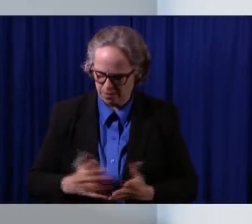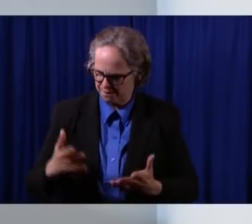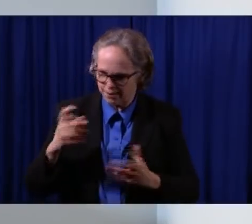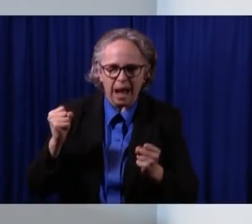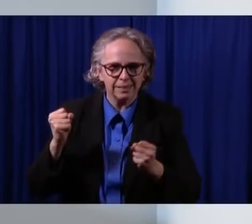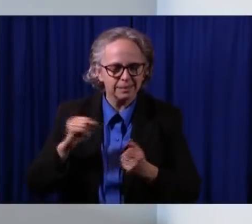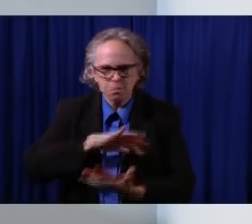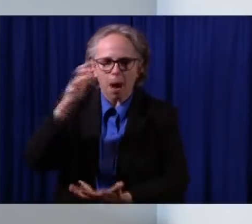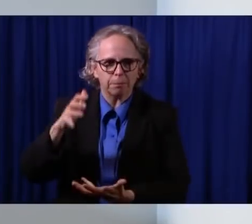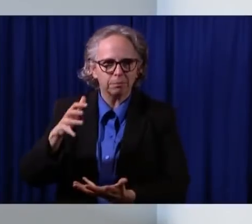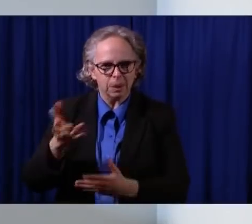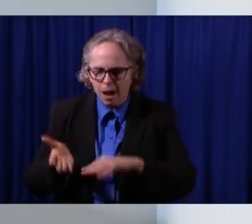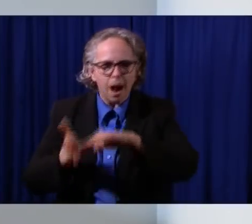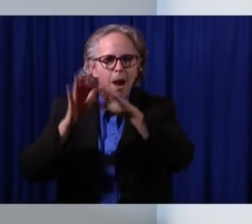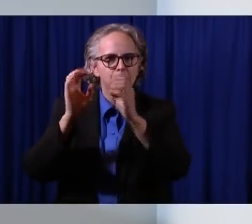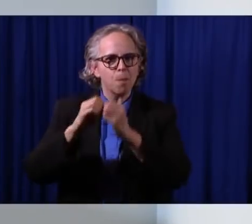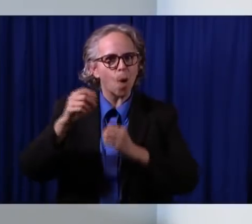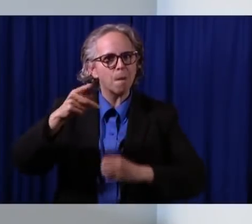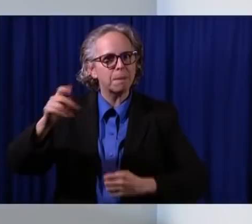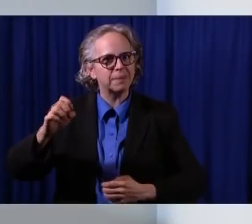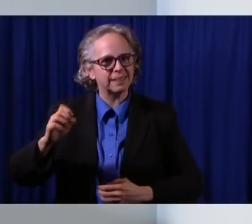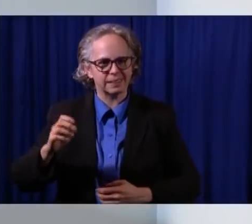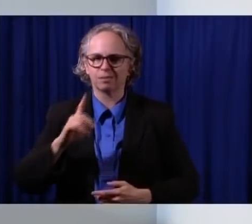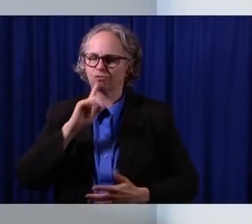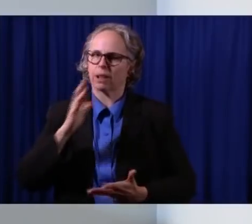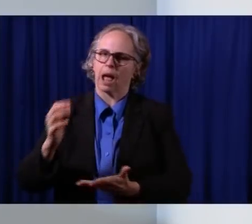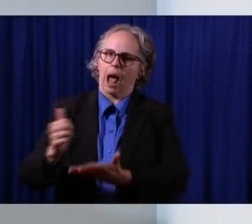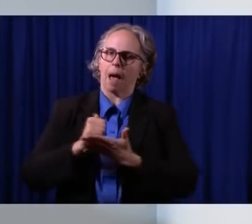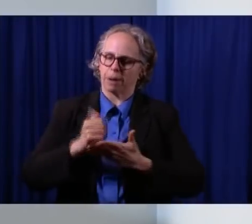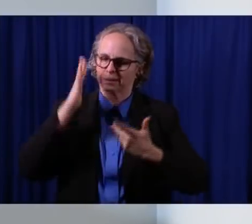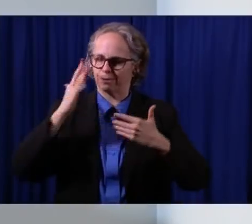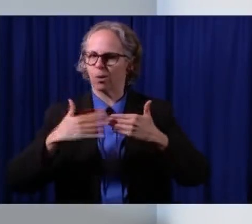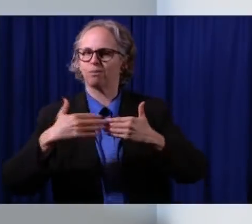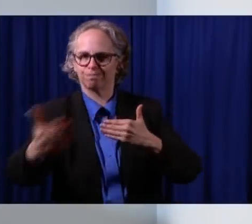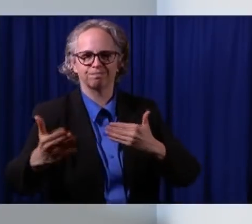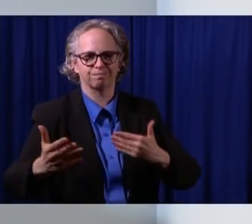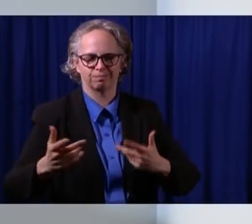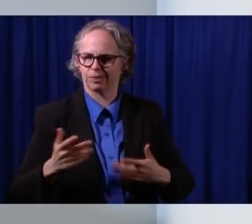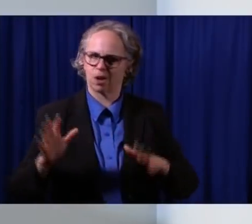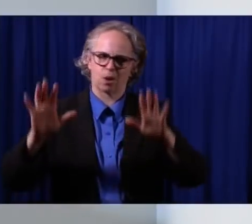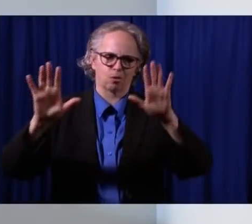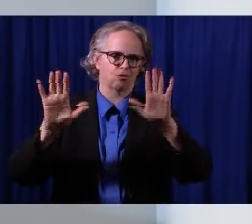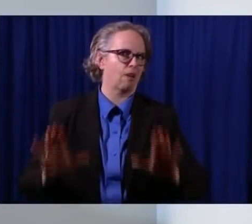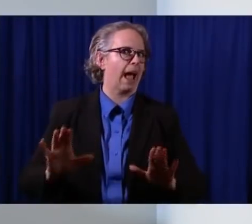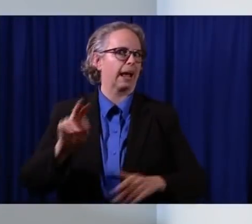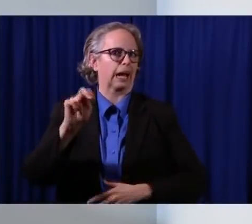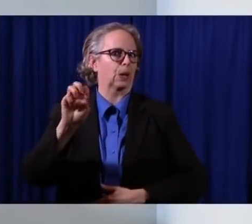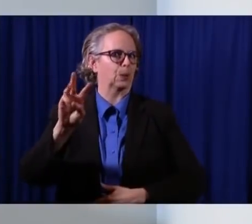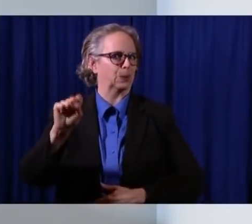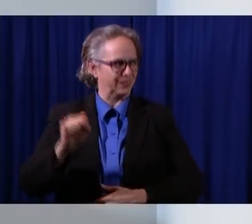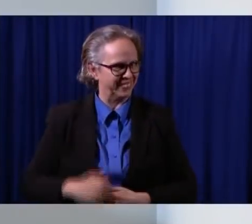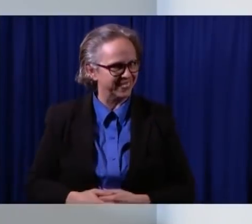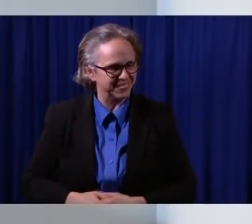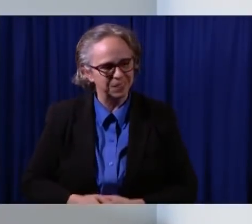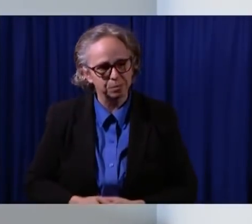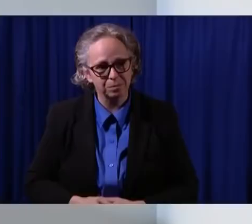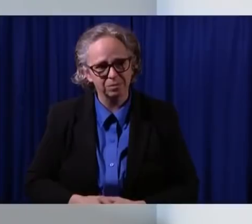GREAT NEWS. IT IS AMAZING HOW QUICKLY THE TEAM RESPONDED TO THAT AND THAT WILL REALLY PREPARE US GOING FORWARD.